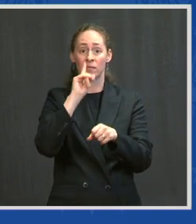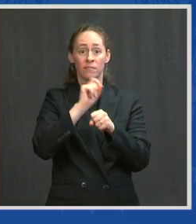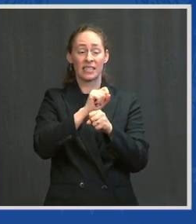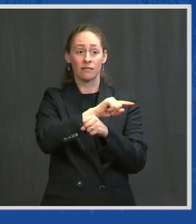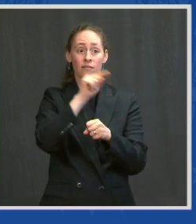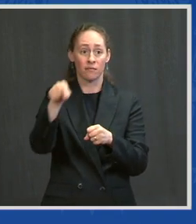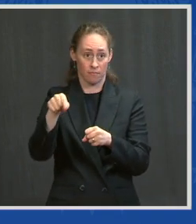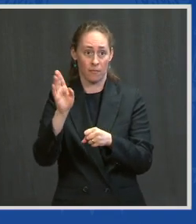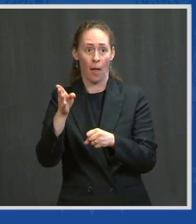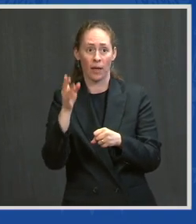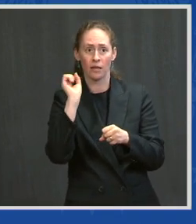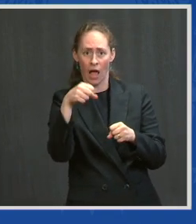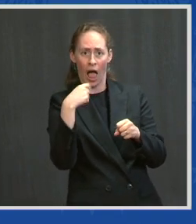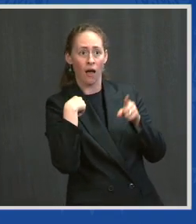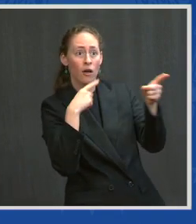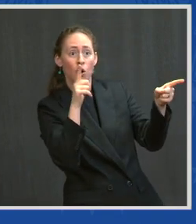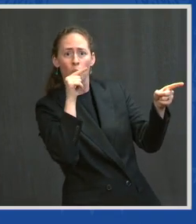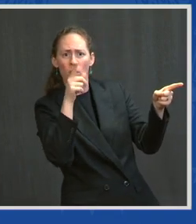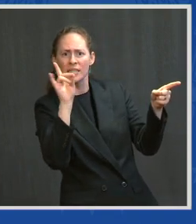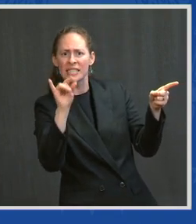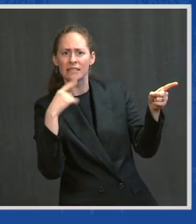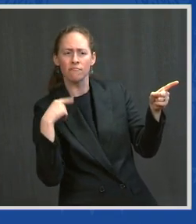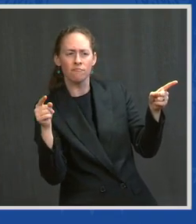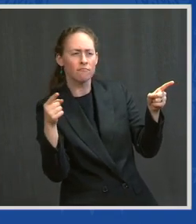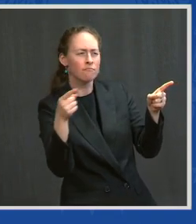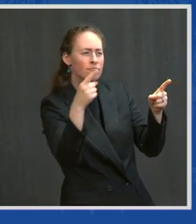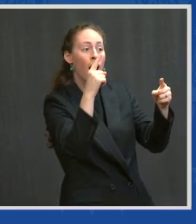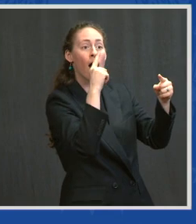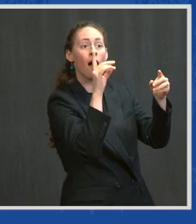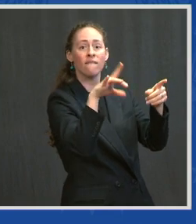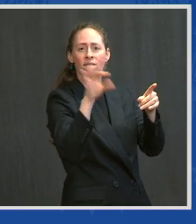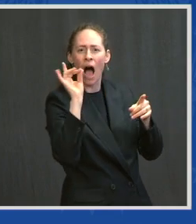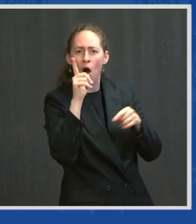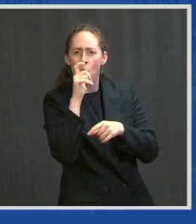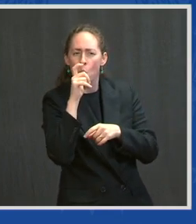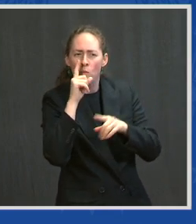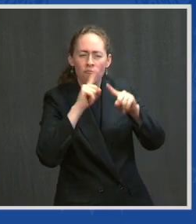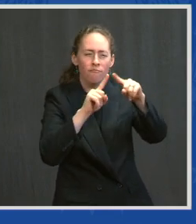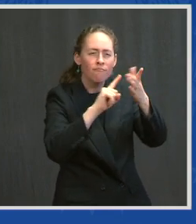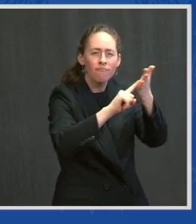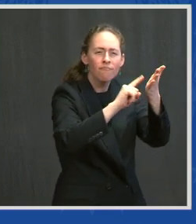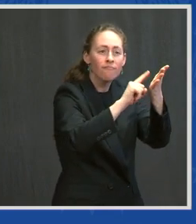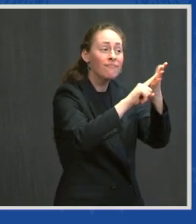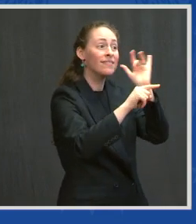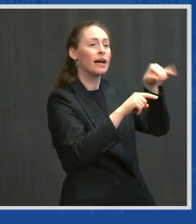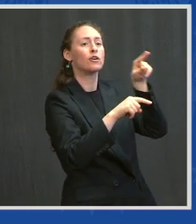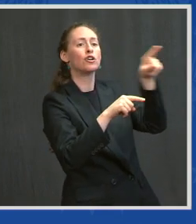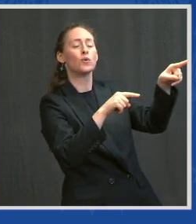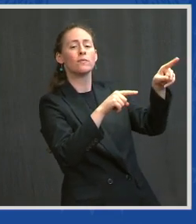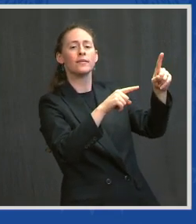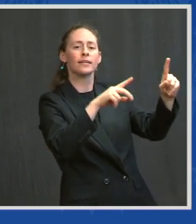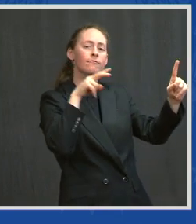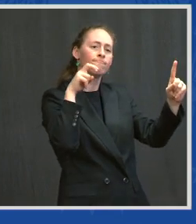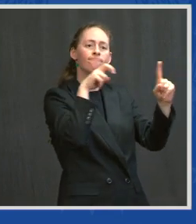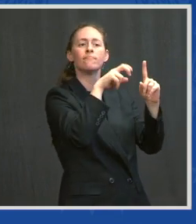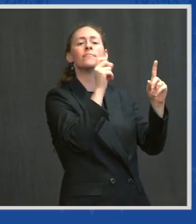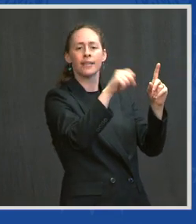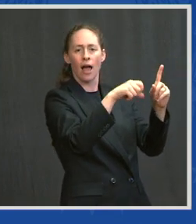sales back to the shady gun dealer and hold them accountable. Police Chief Murray of the Baltimore [sic]